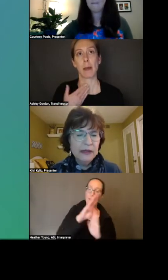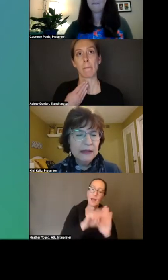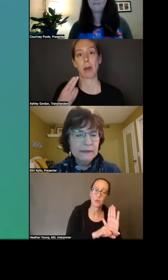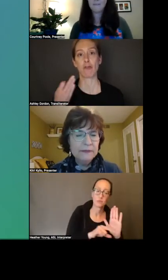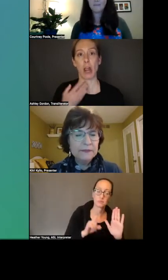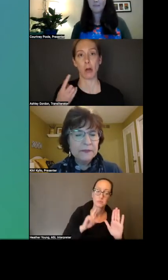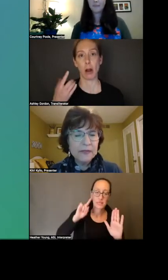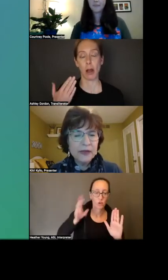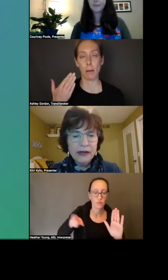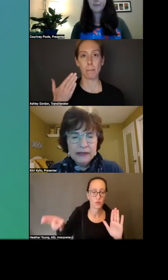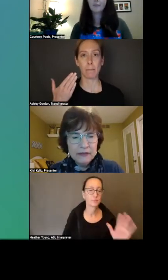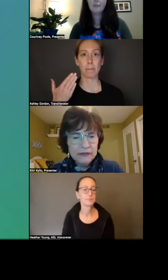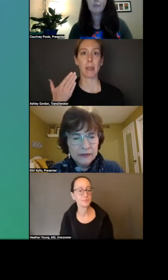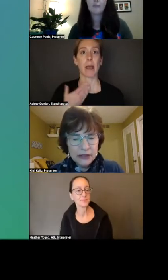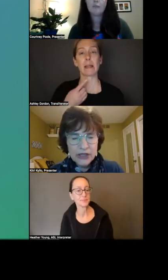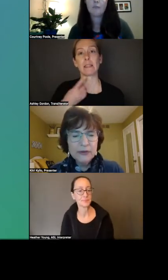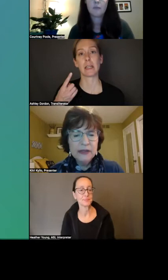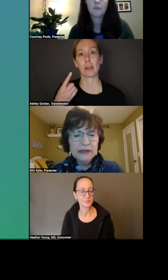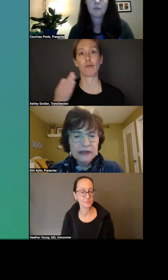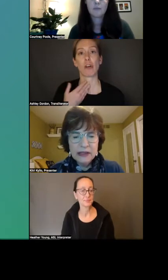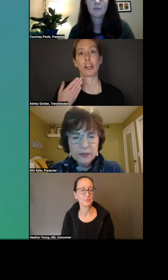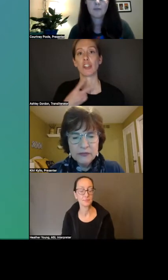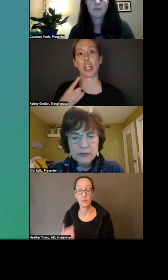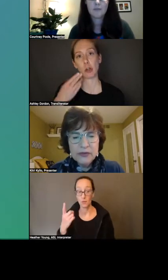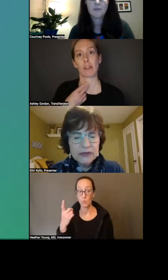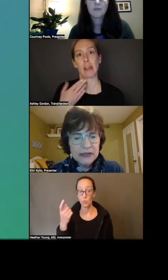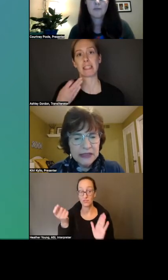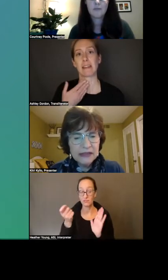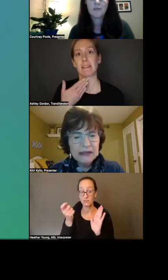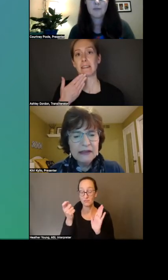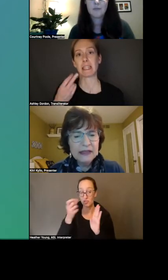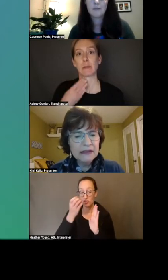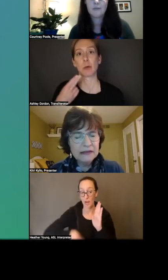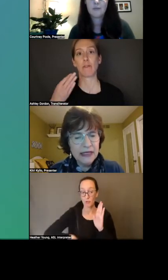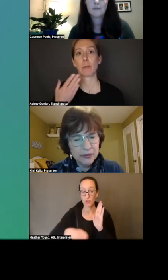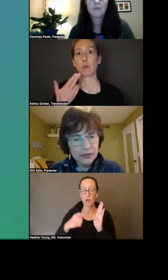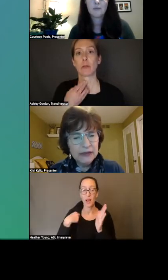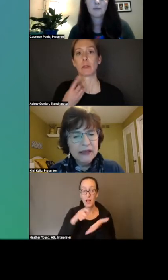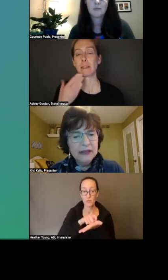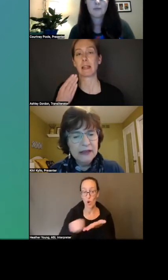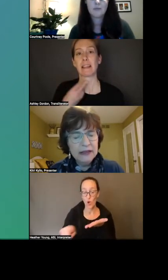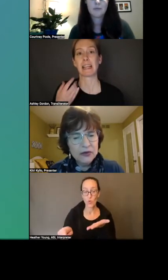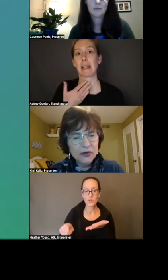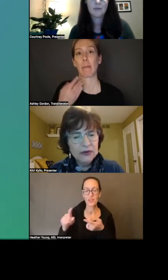I did write a chapter that's in a textbook from 2010 that is labeled, that is called,